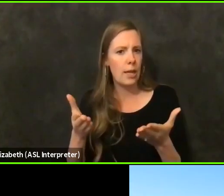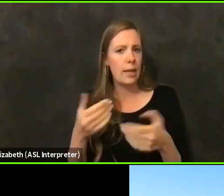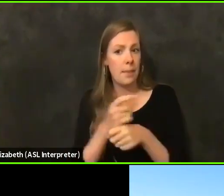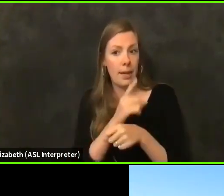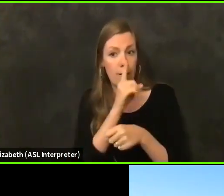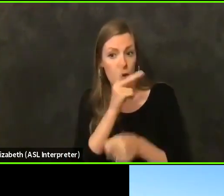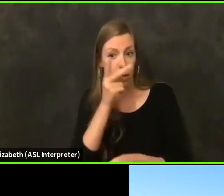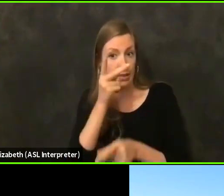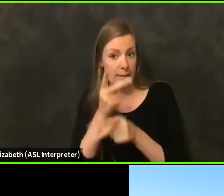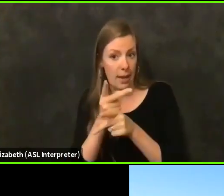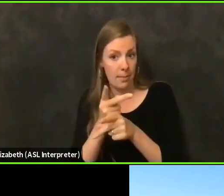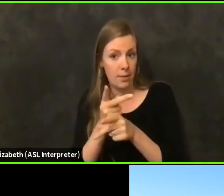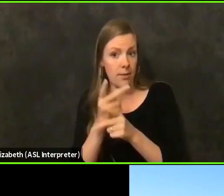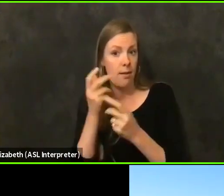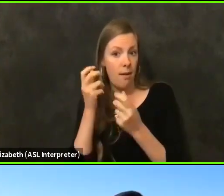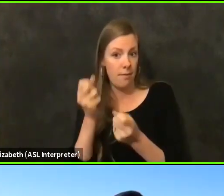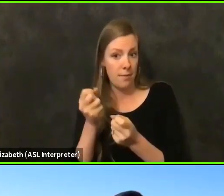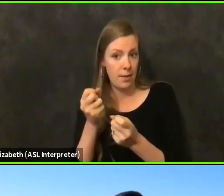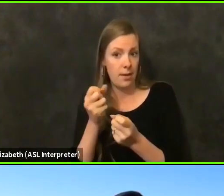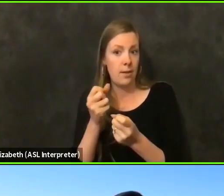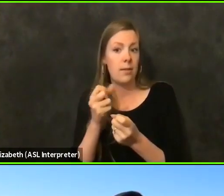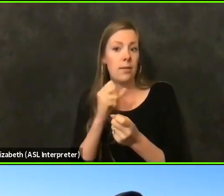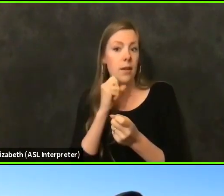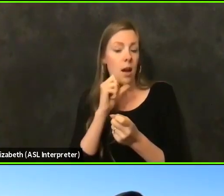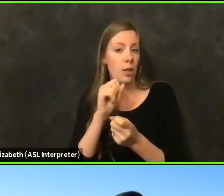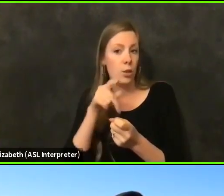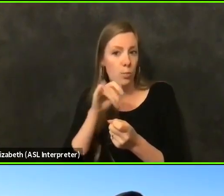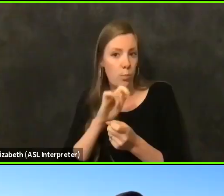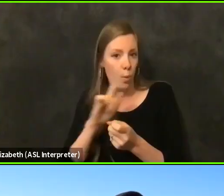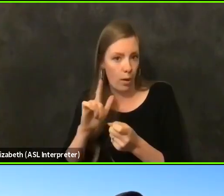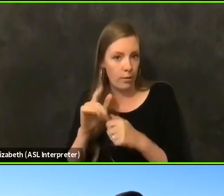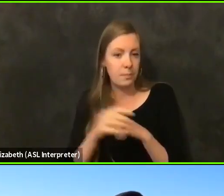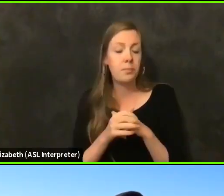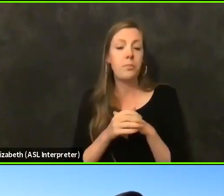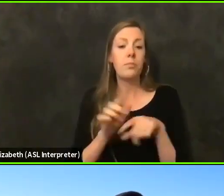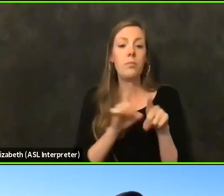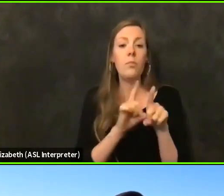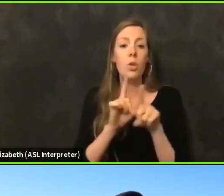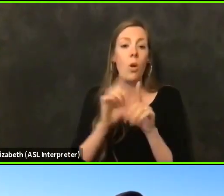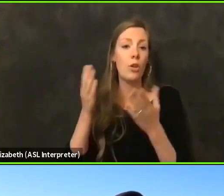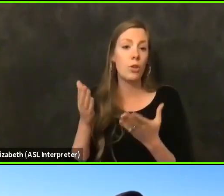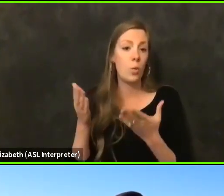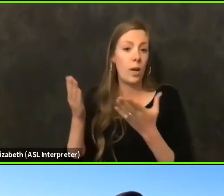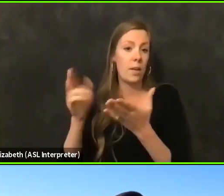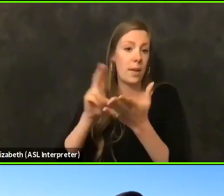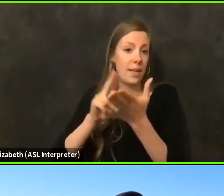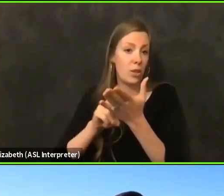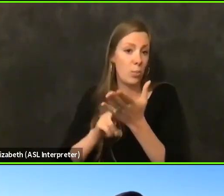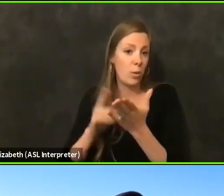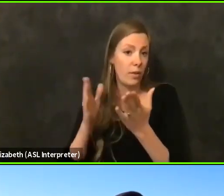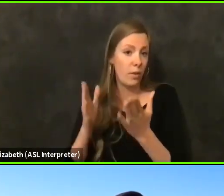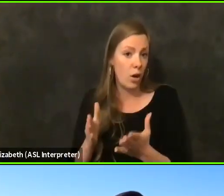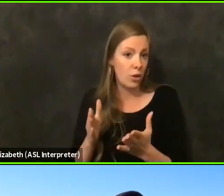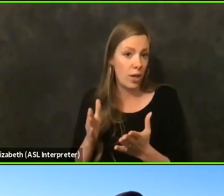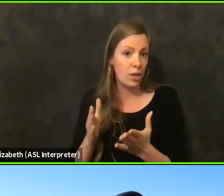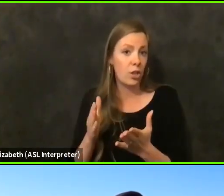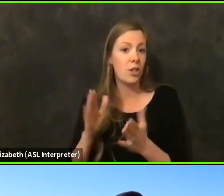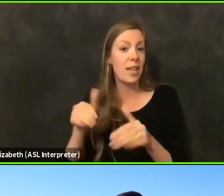We also are recommending the providers, as I said, to be contracted will be coordinating provider communication and collaboration.